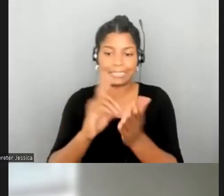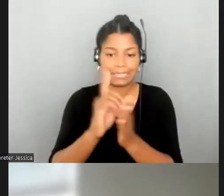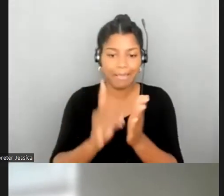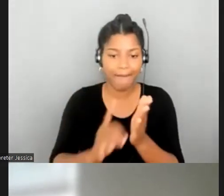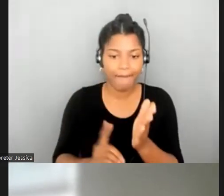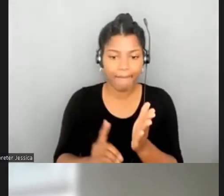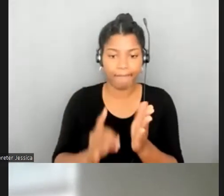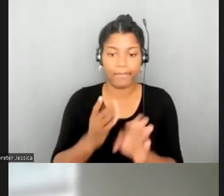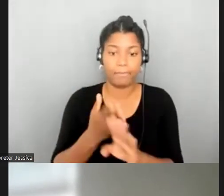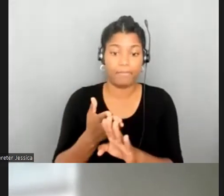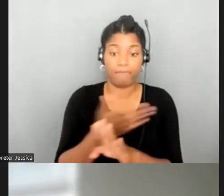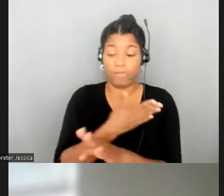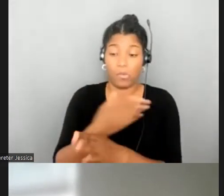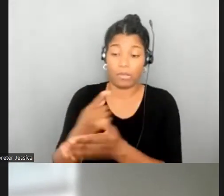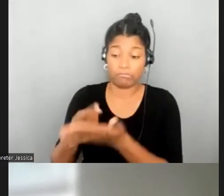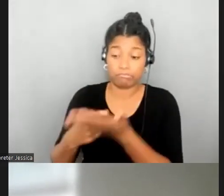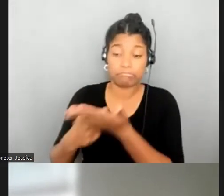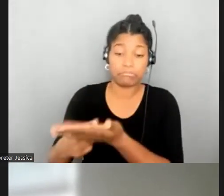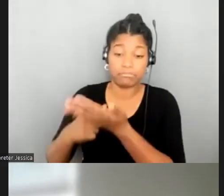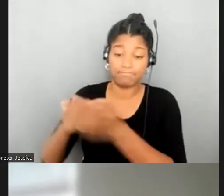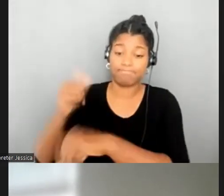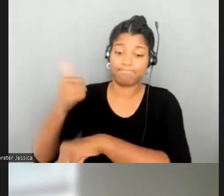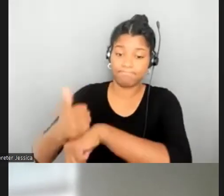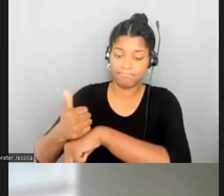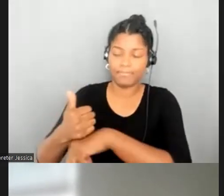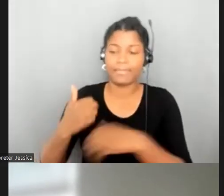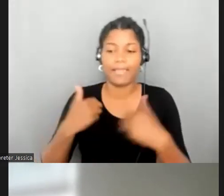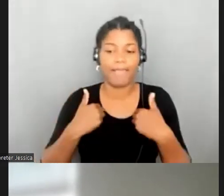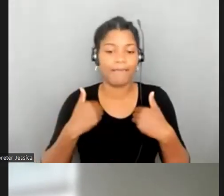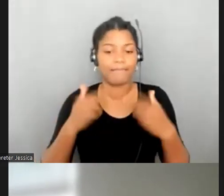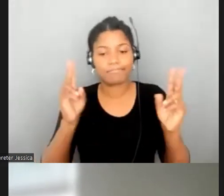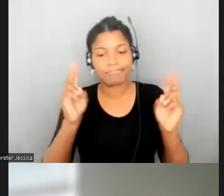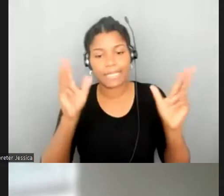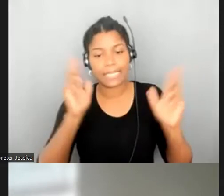there were listening groups and those types of things.